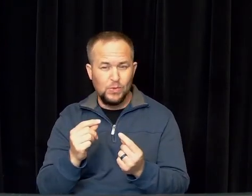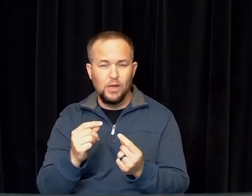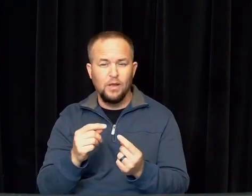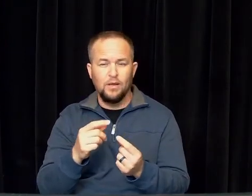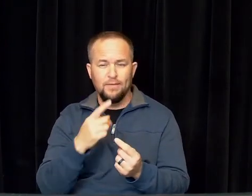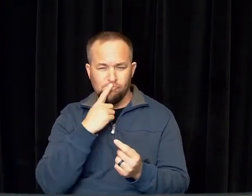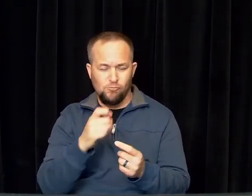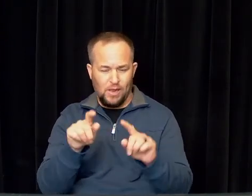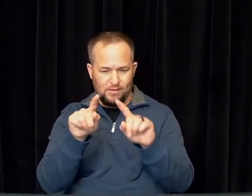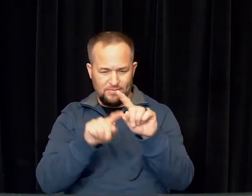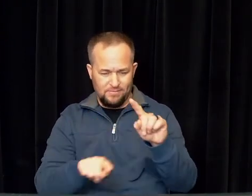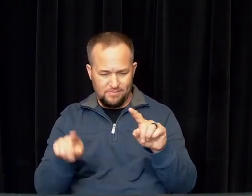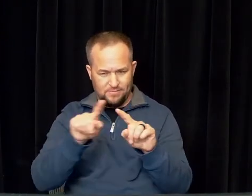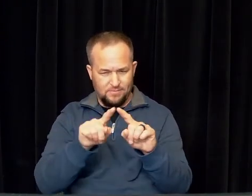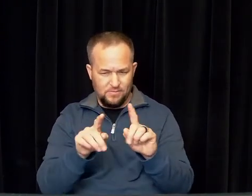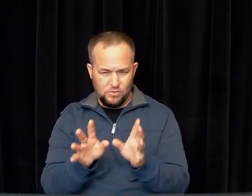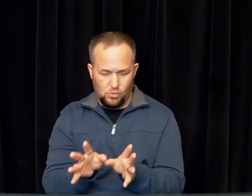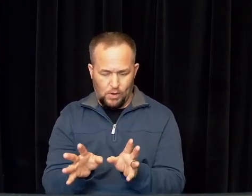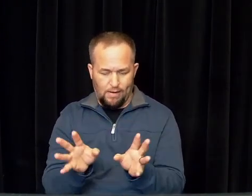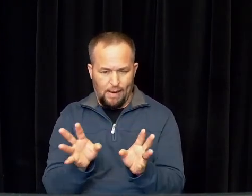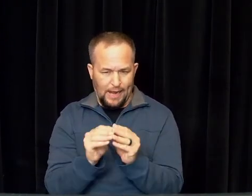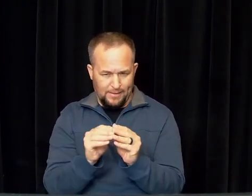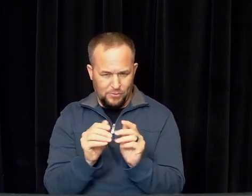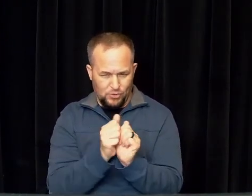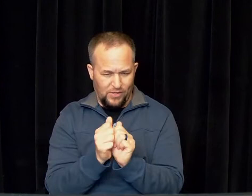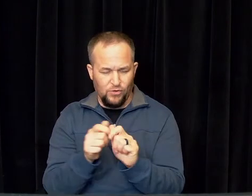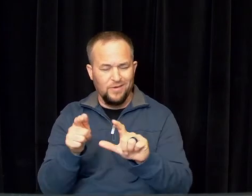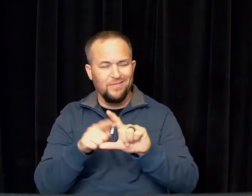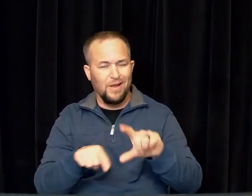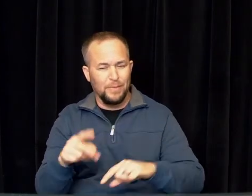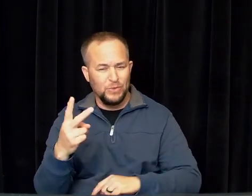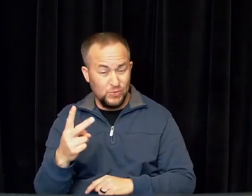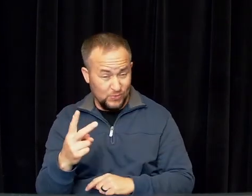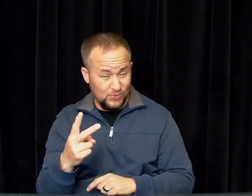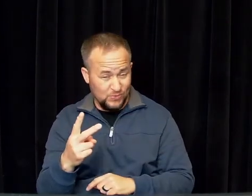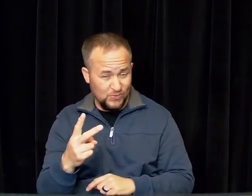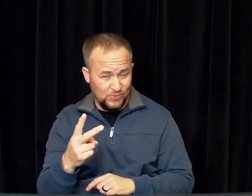was we added up these 2 numbers and then divided, first you have to add for sure,